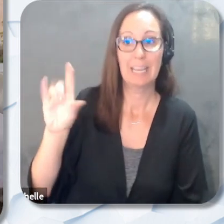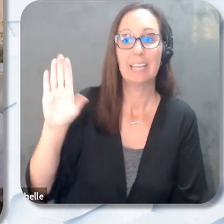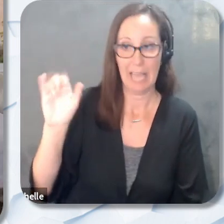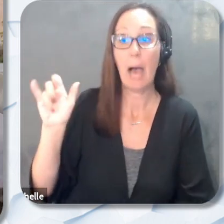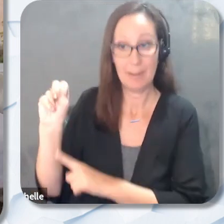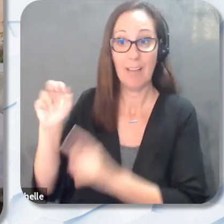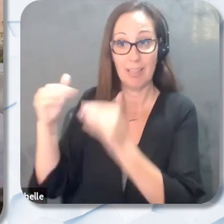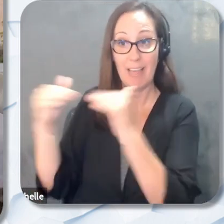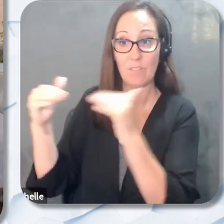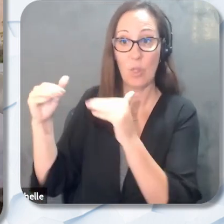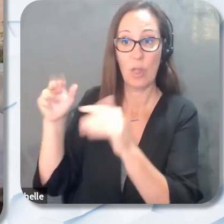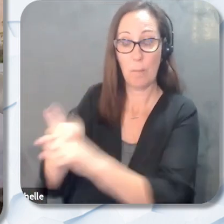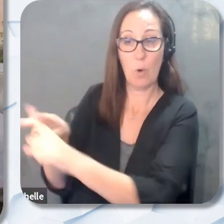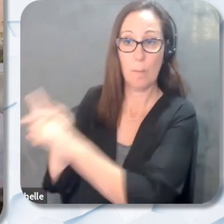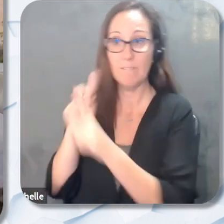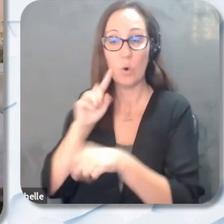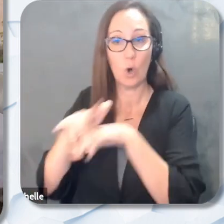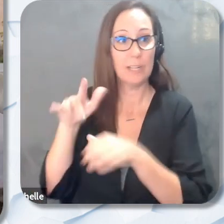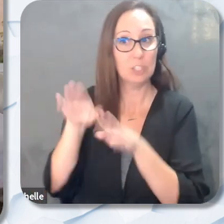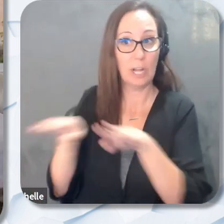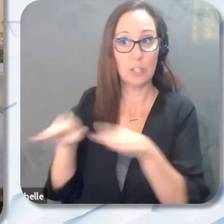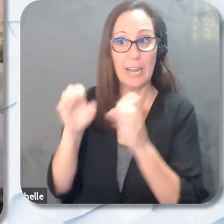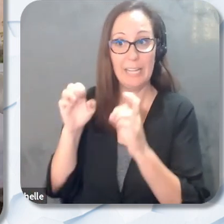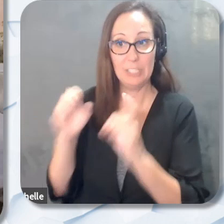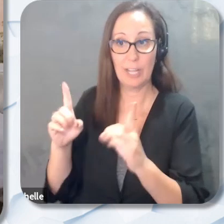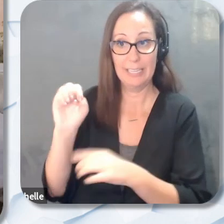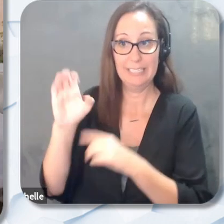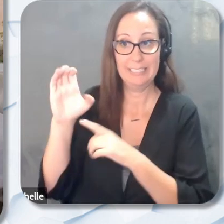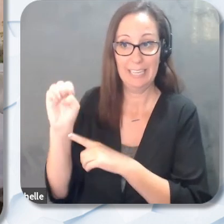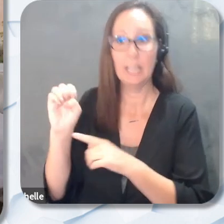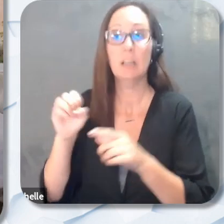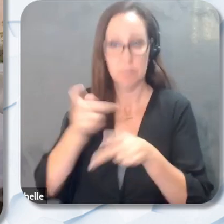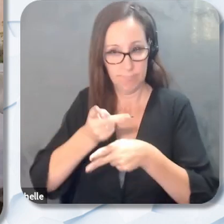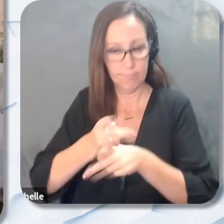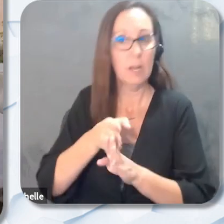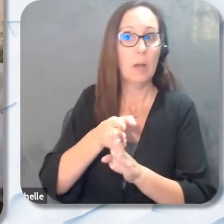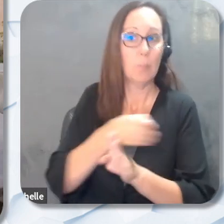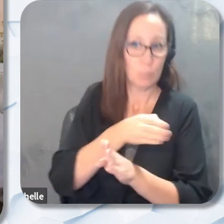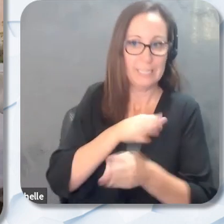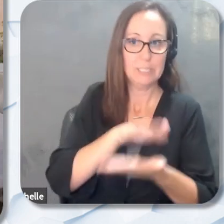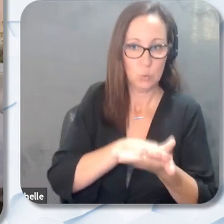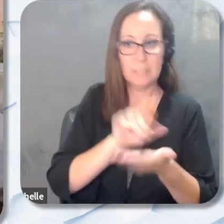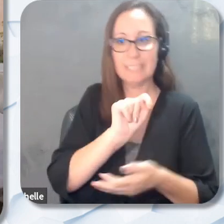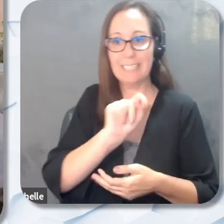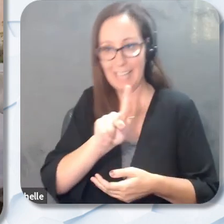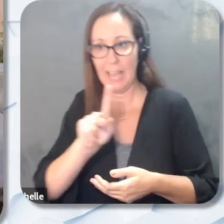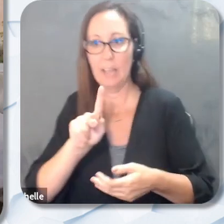for early childhood education that oversees preschool tk and p3 alignments. there's a little